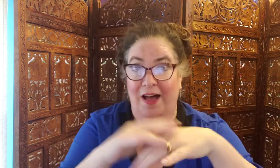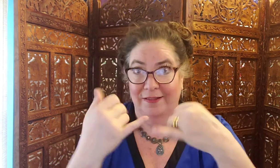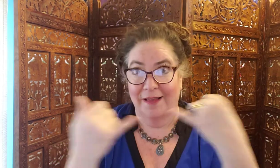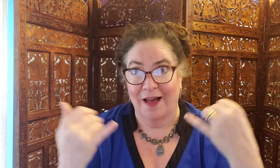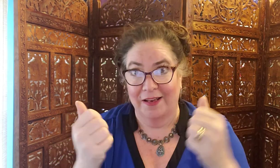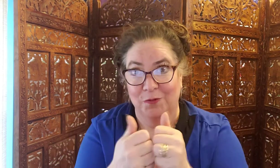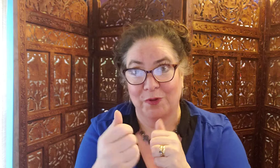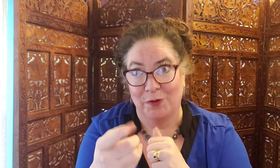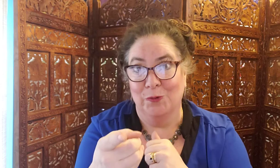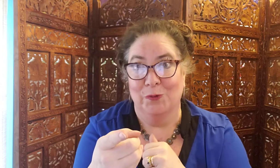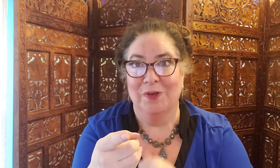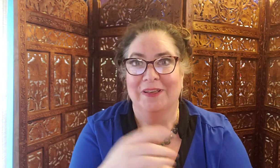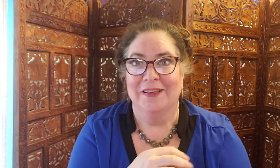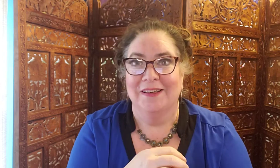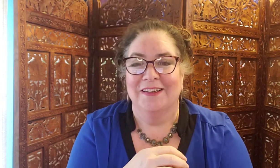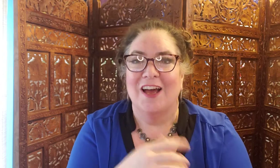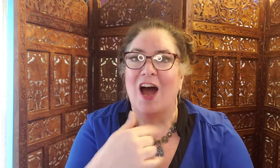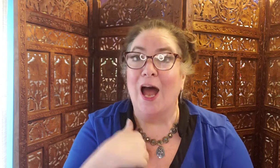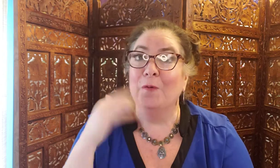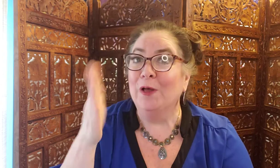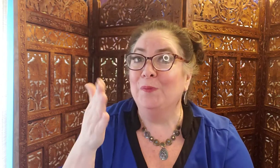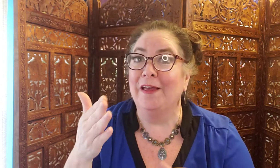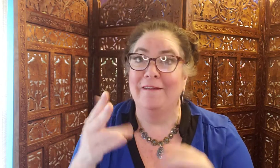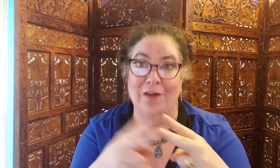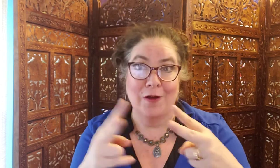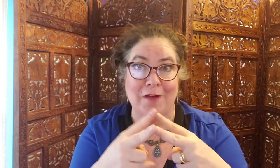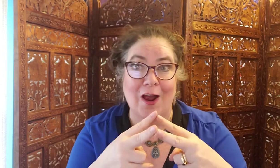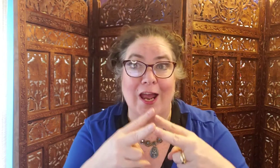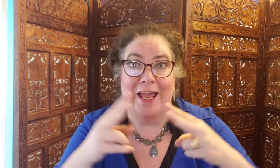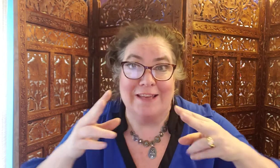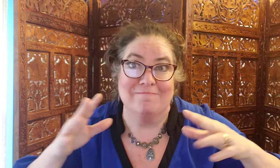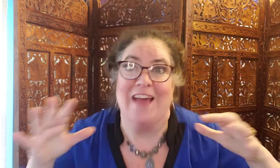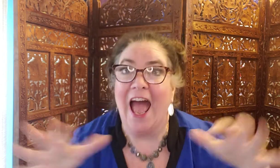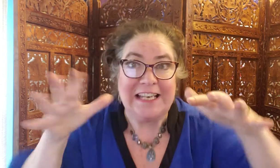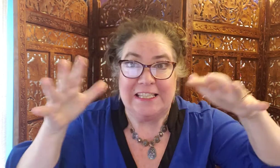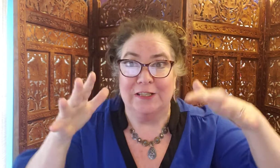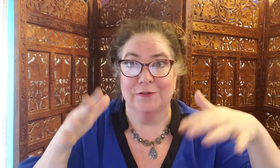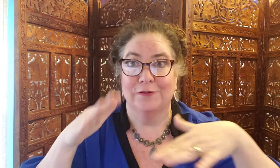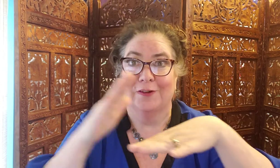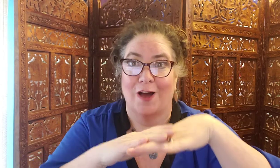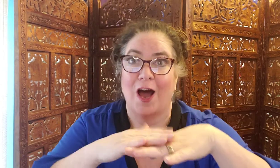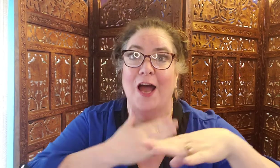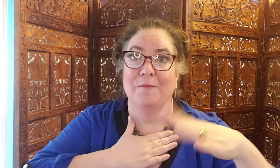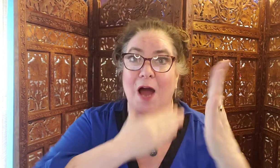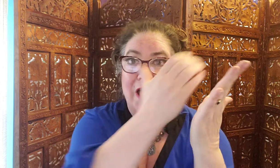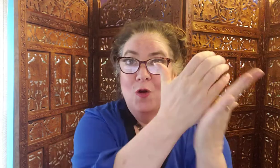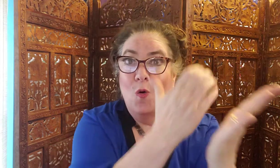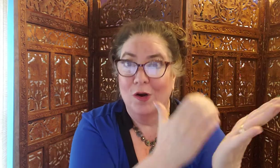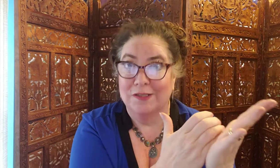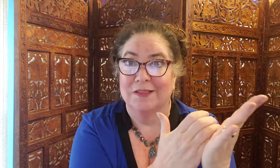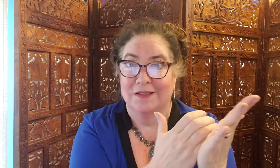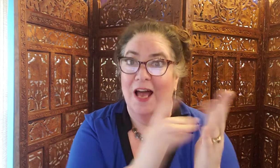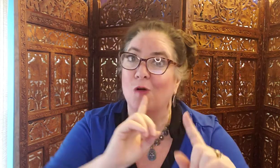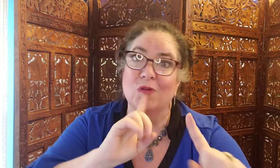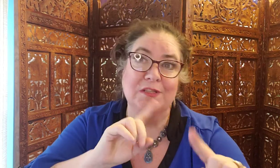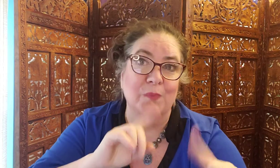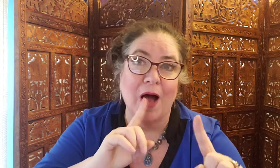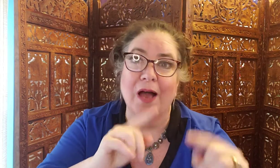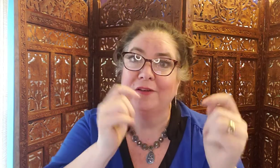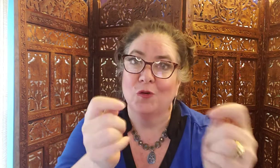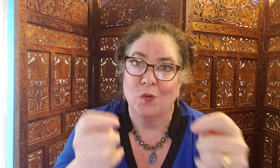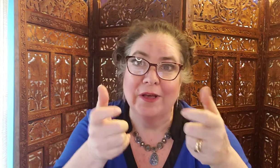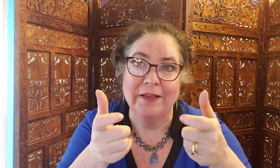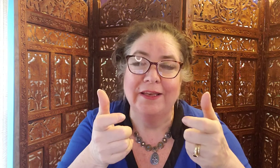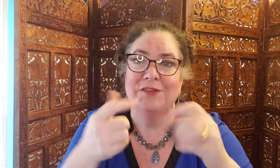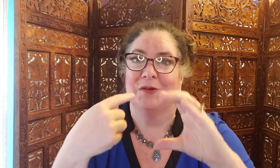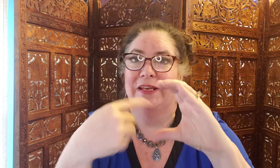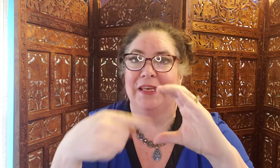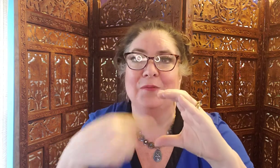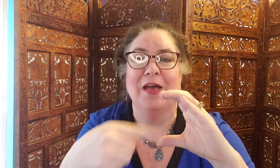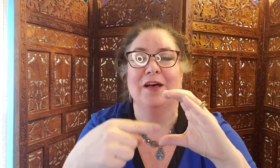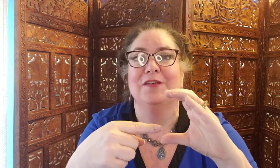online with you. I will be very very active on Mycourses. I'll respond quickly to any emails.